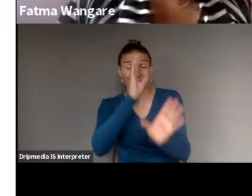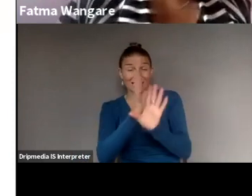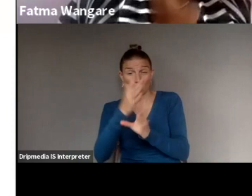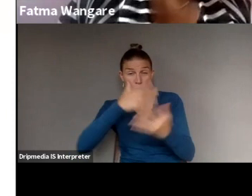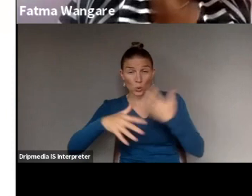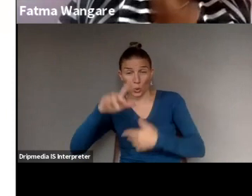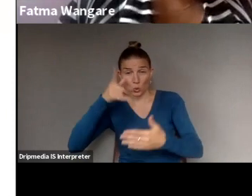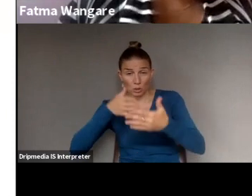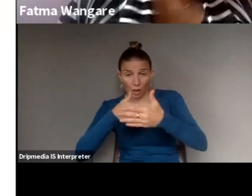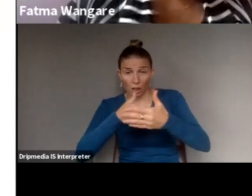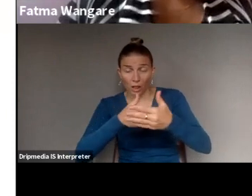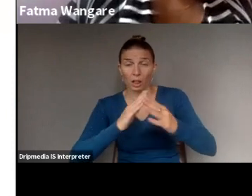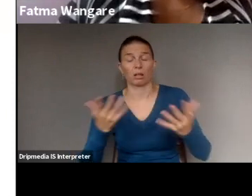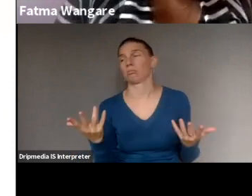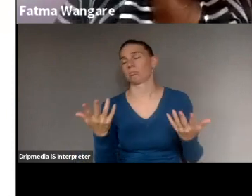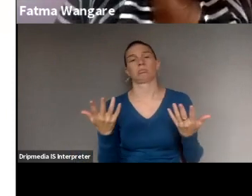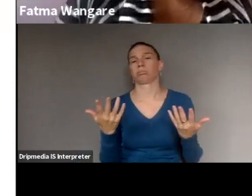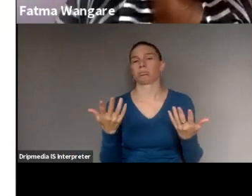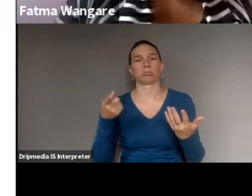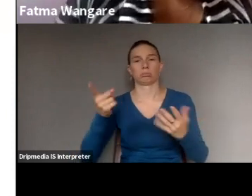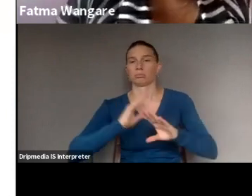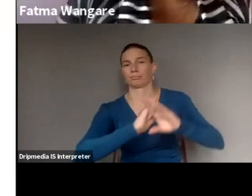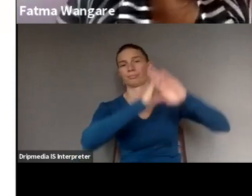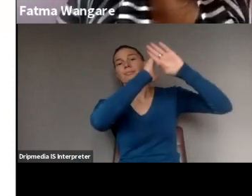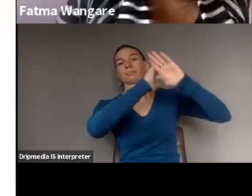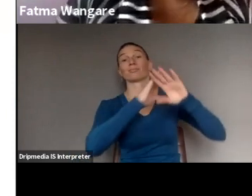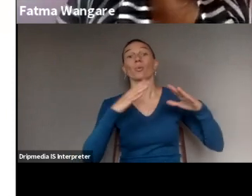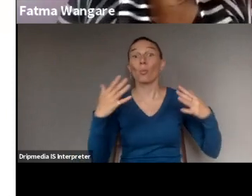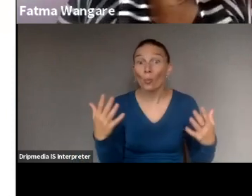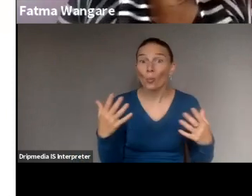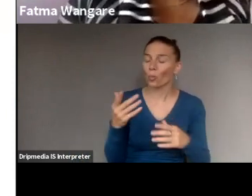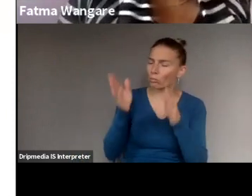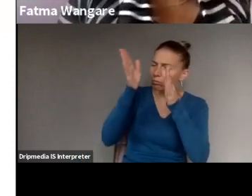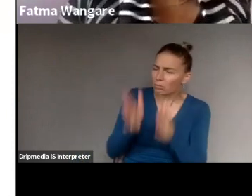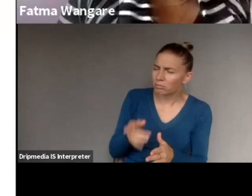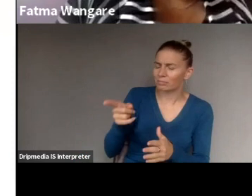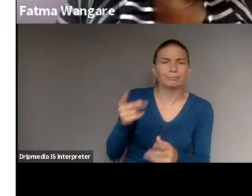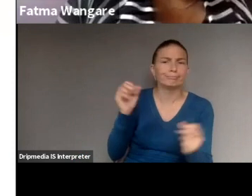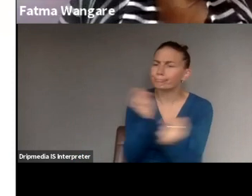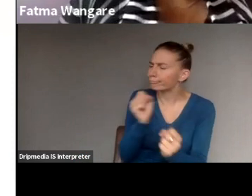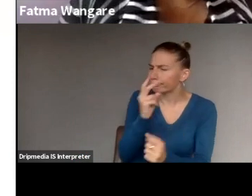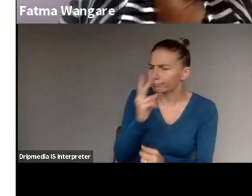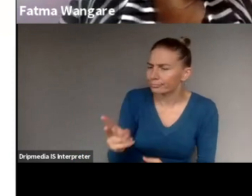due to the nature of their disability which is an invisible disability. So, if a person is coming from a background where, you know,